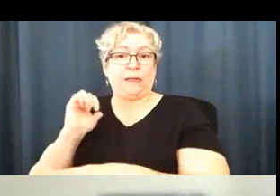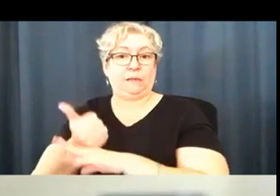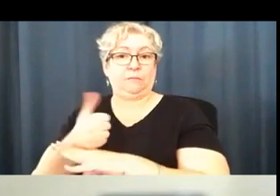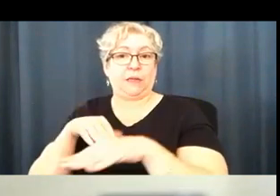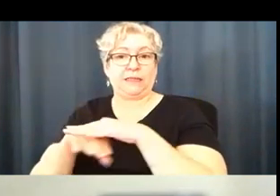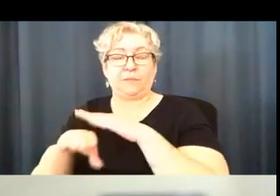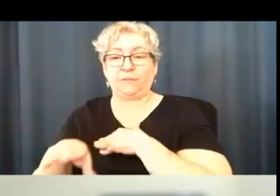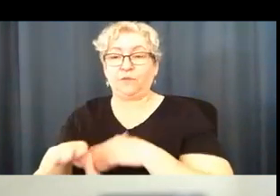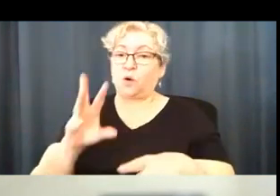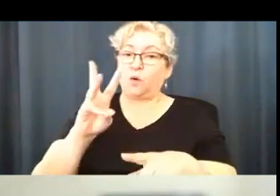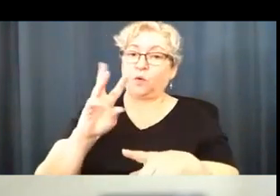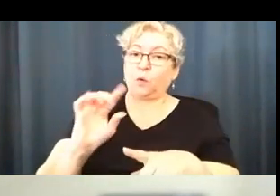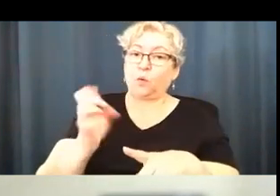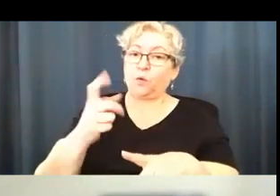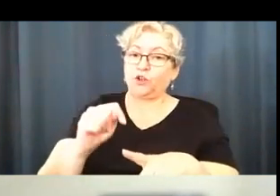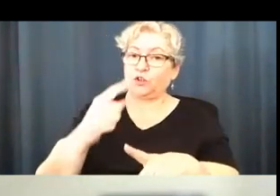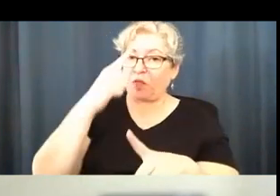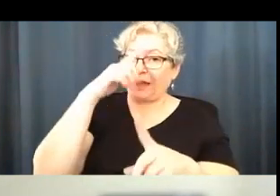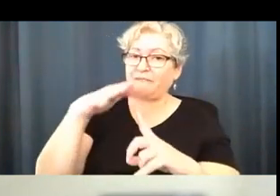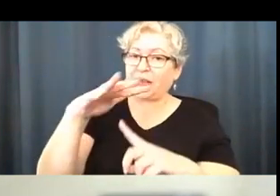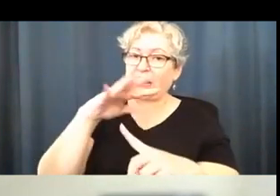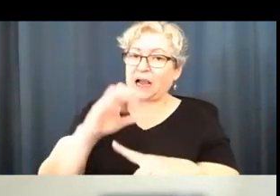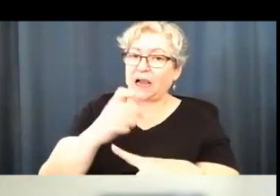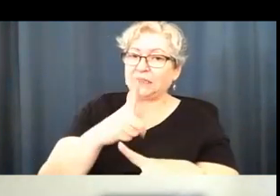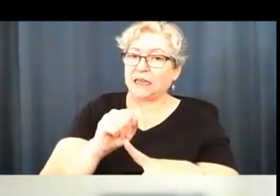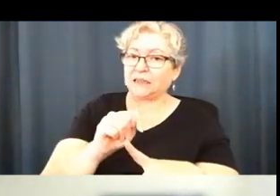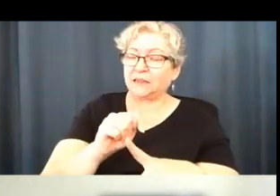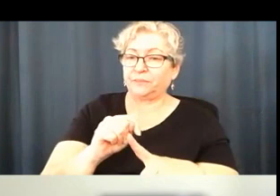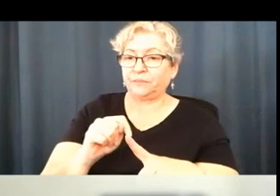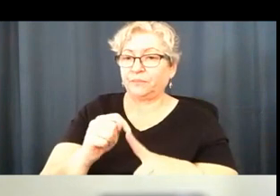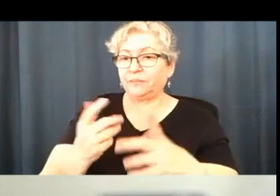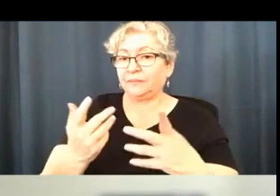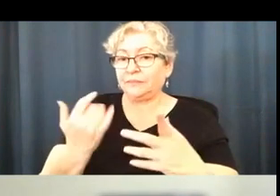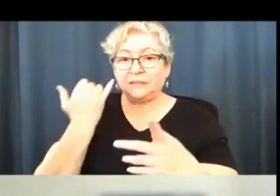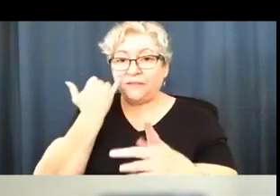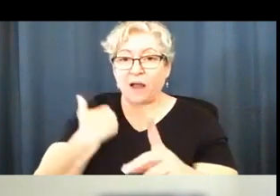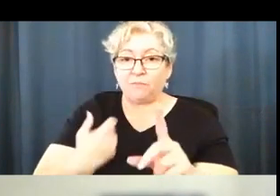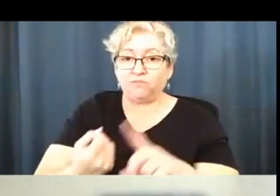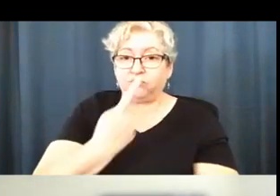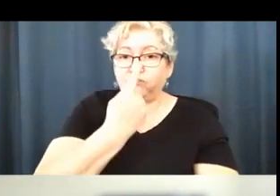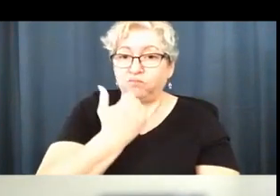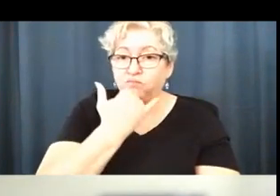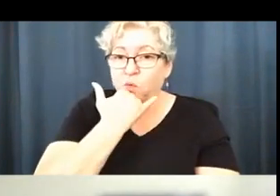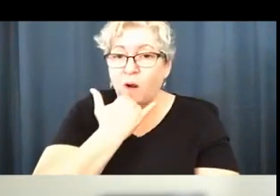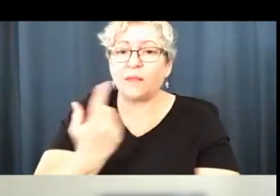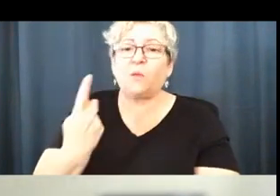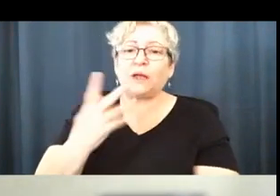I'm assuming in context here. So, if this wasn't what the question was about, I'm sorry, and we can talk during one of the workshops.